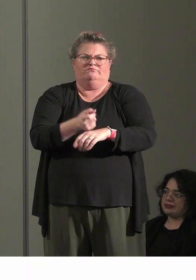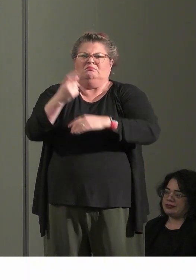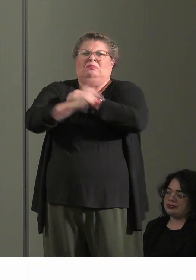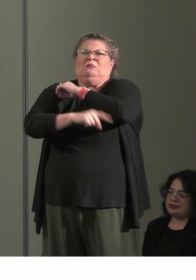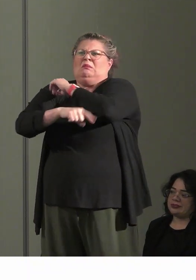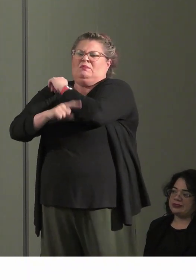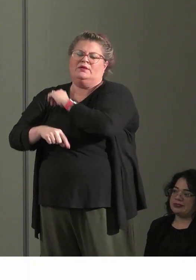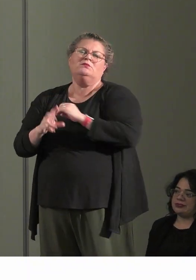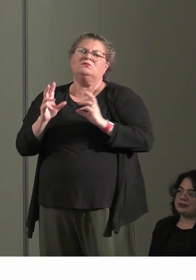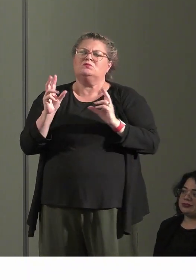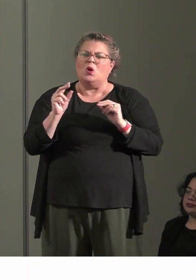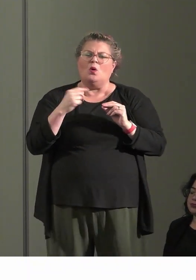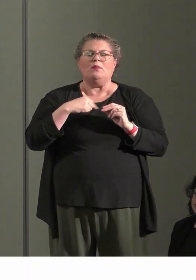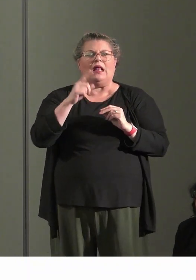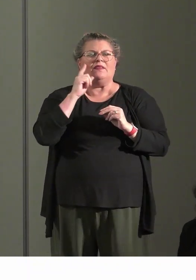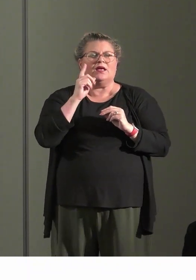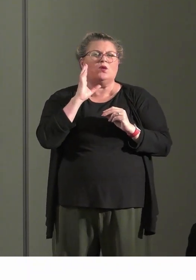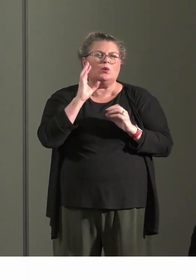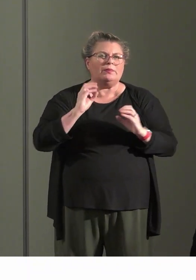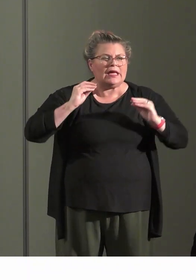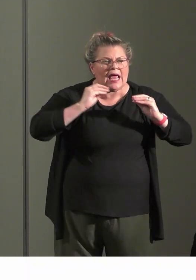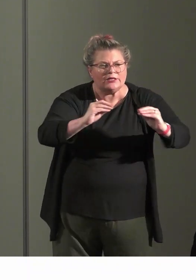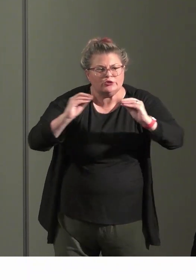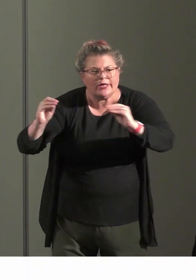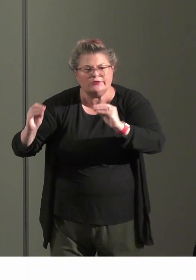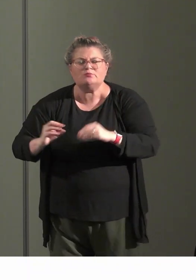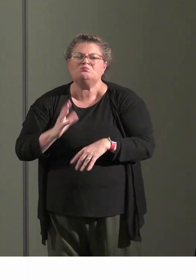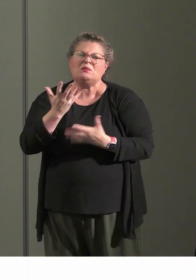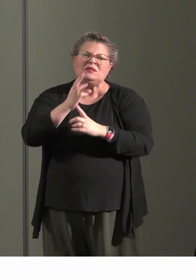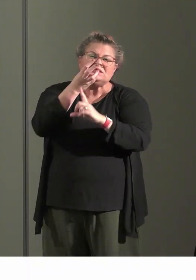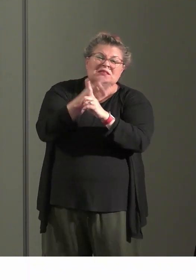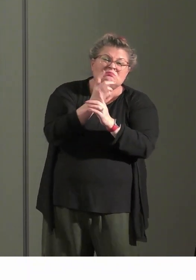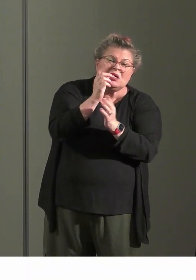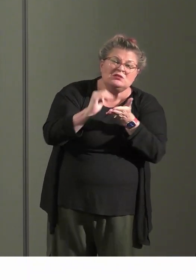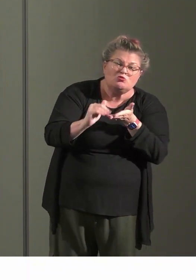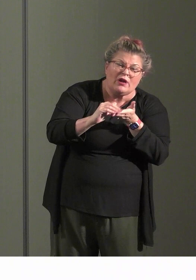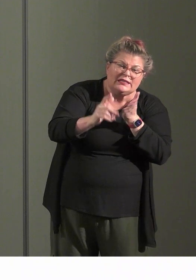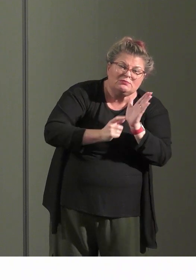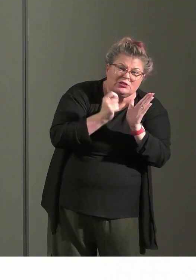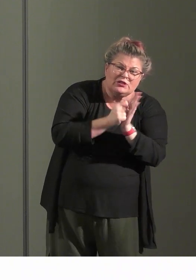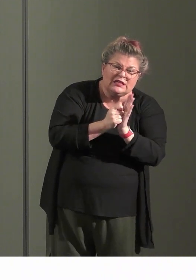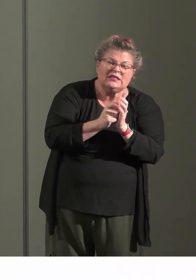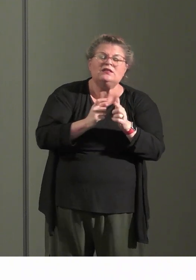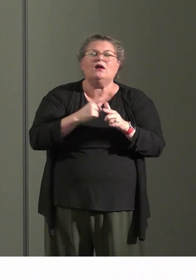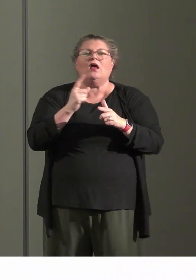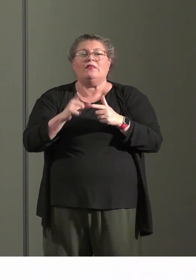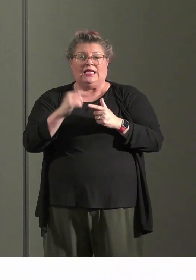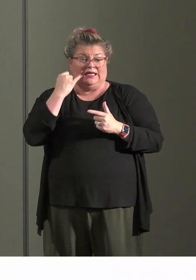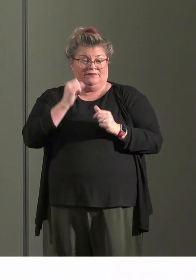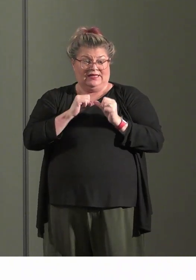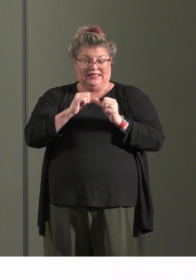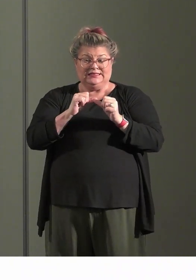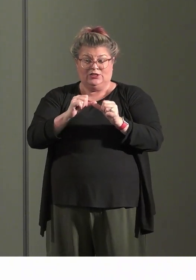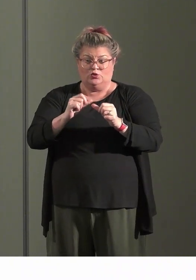there is education and six month grace period and I think you get -- it continues there is same